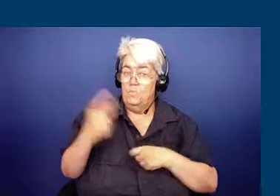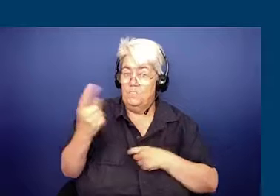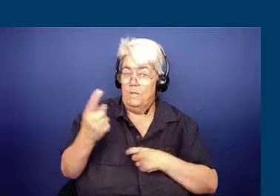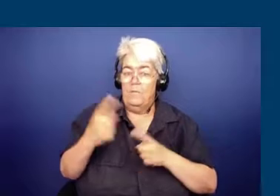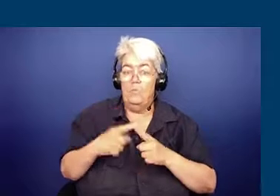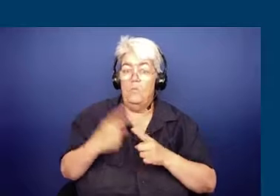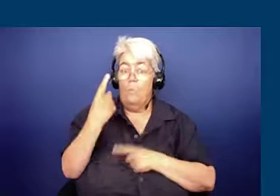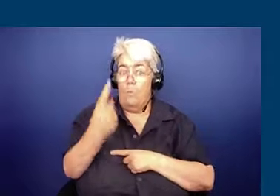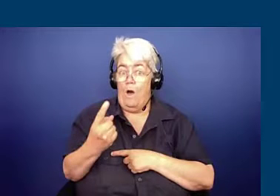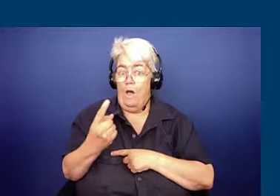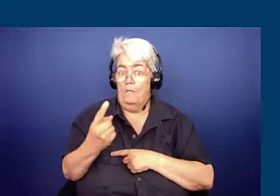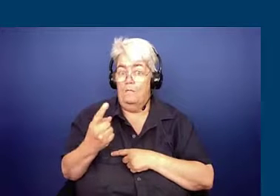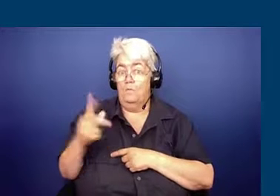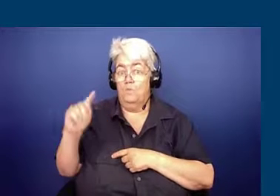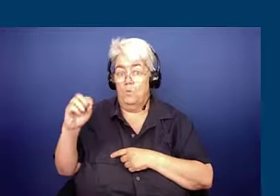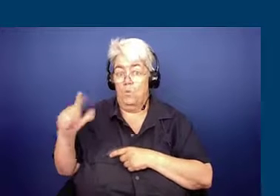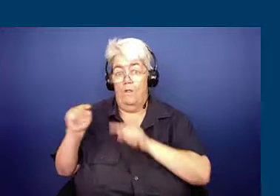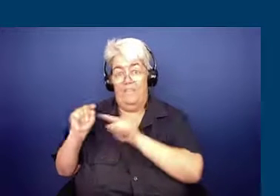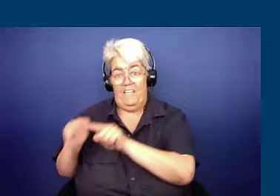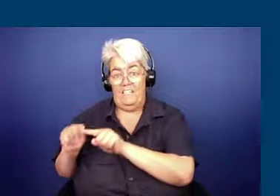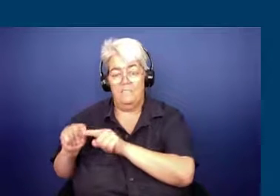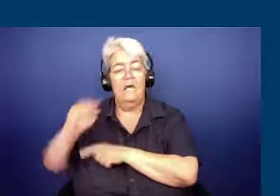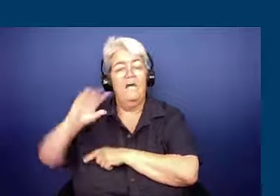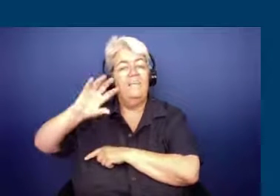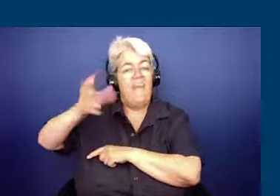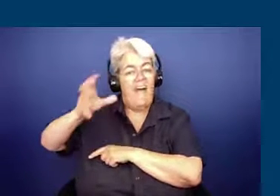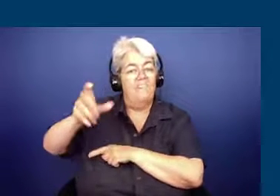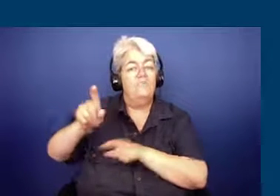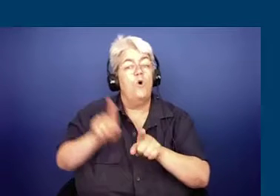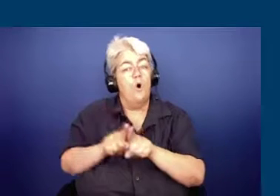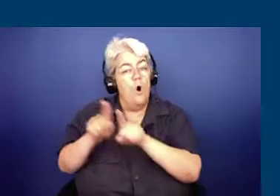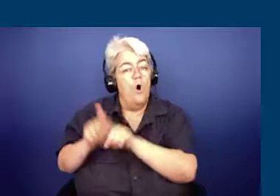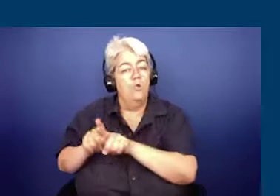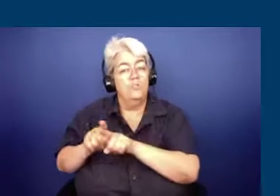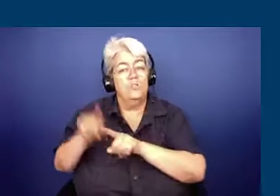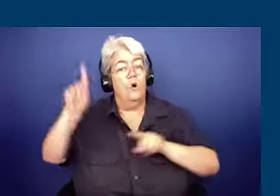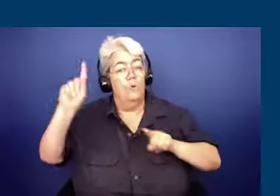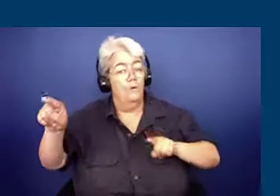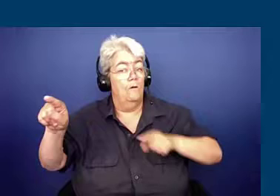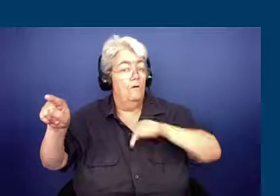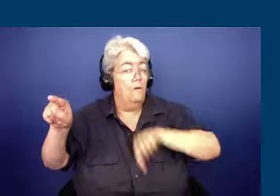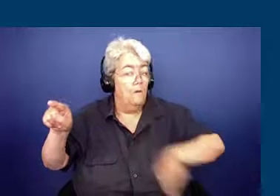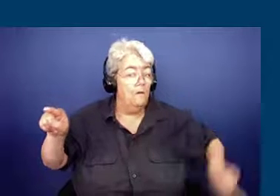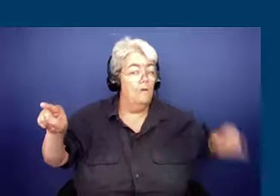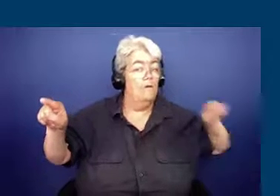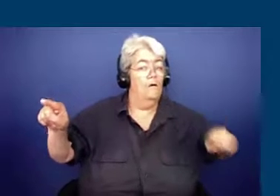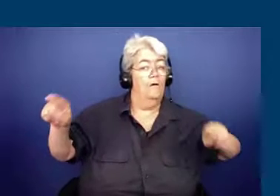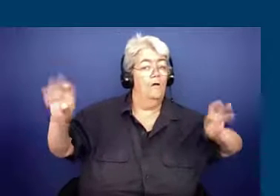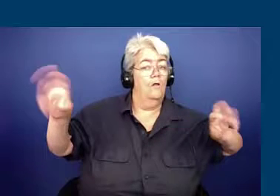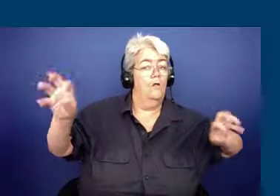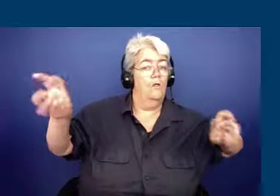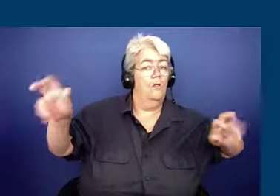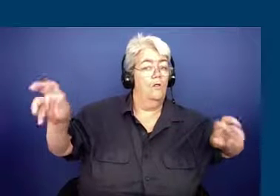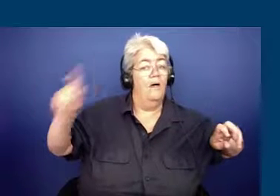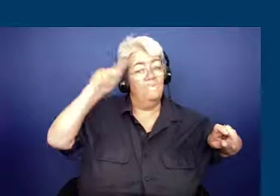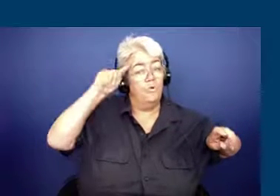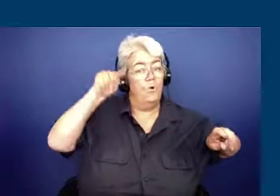Canvas is often doing something simultaneously for you in another part of Canvas. If you understand